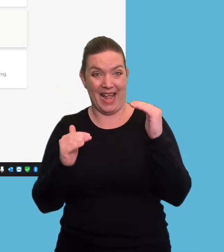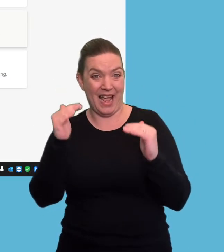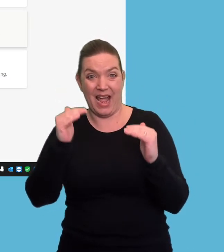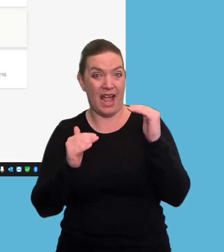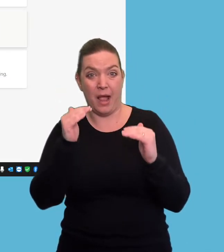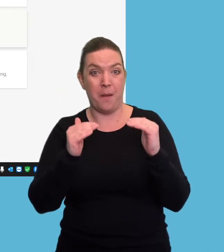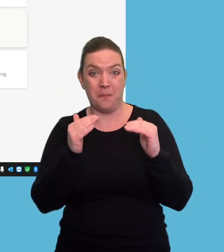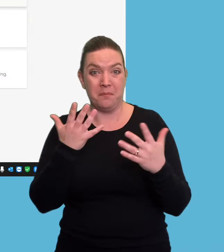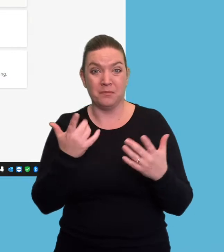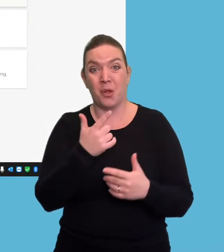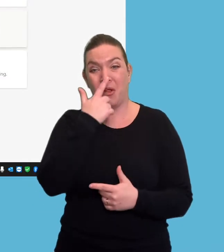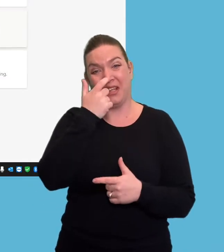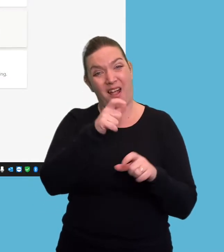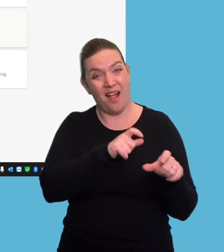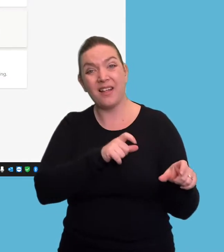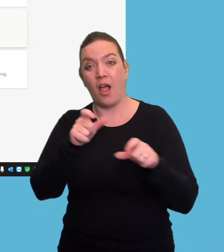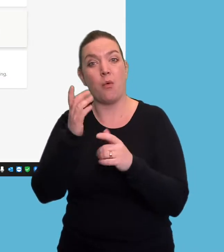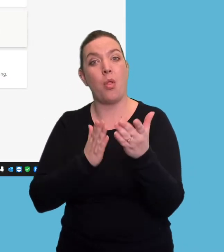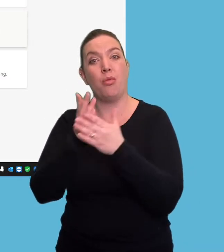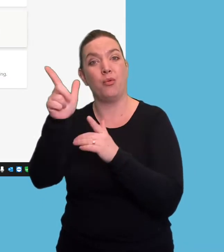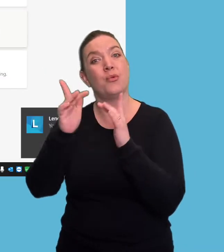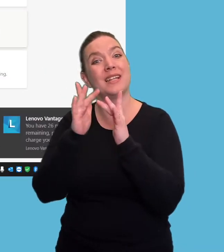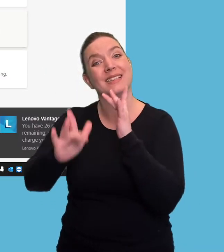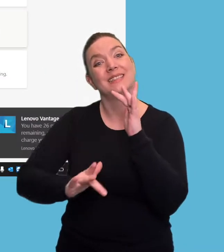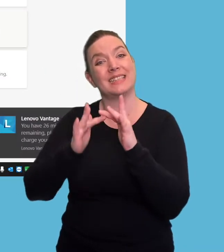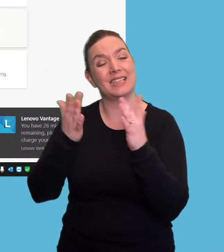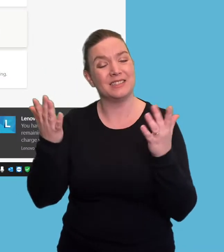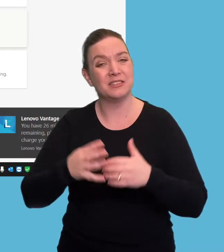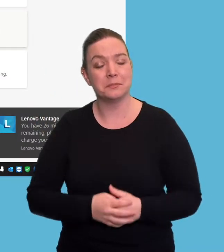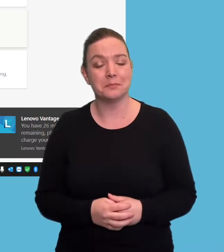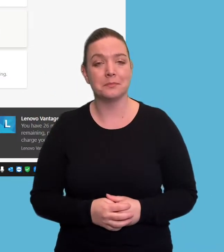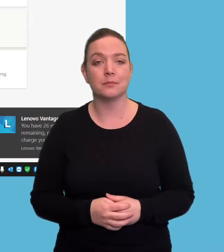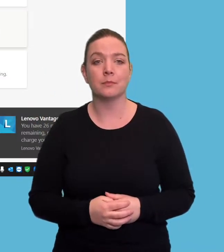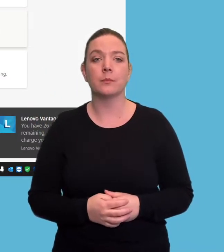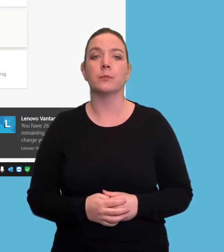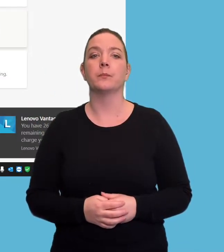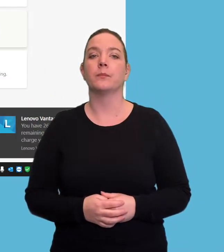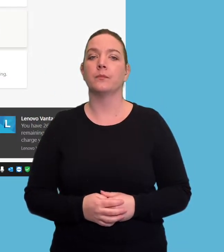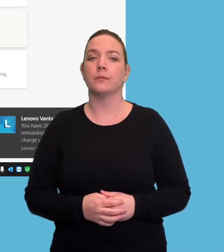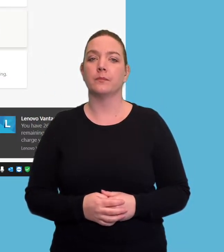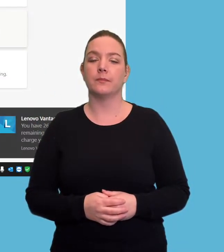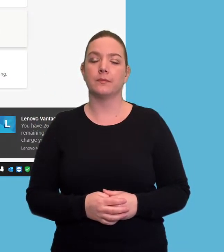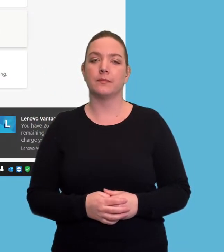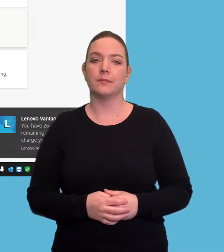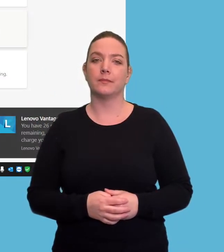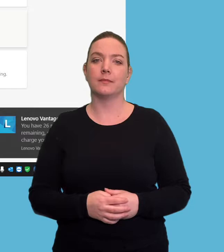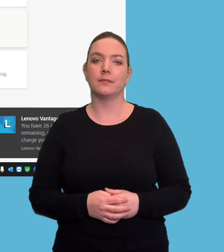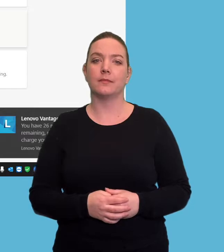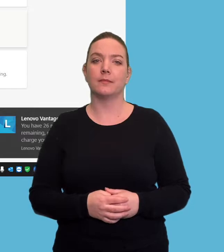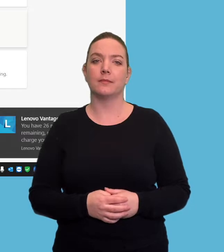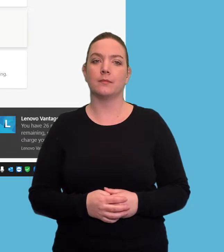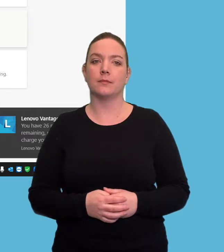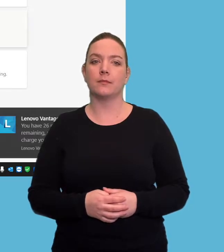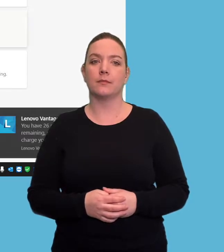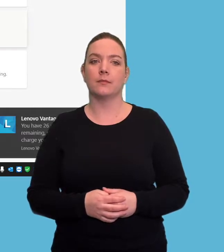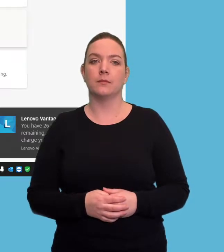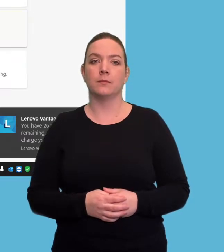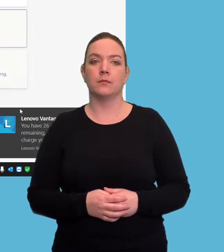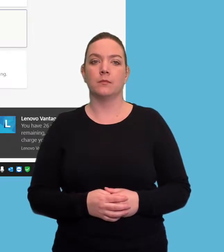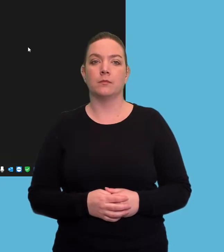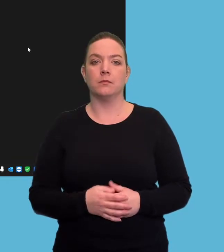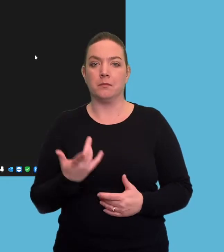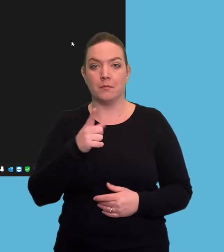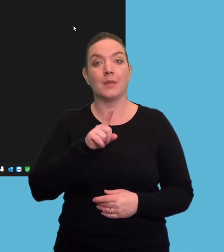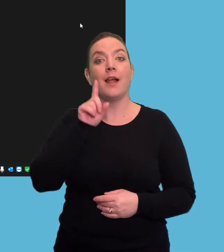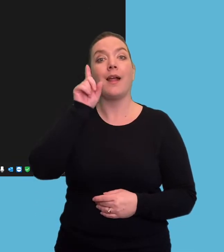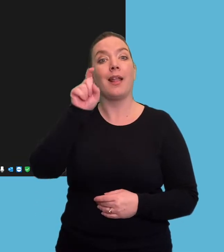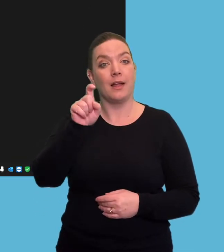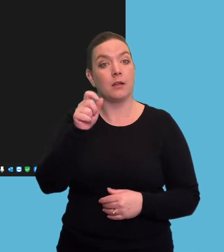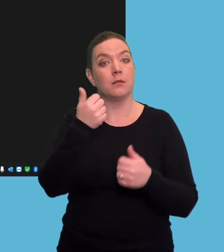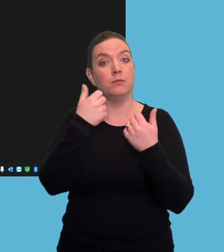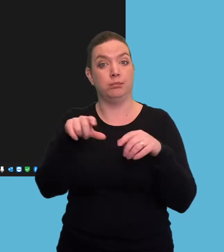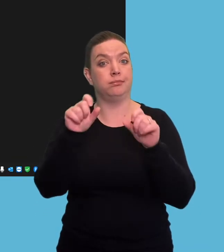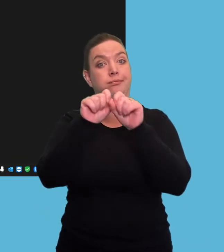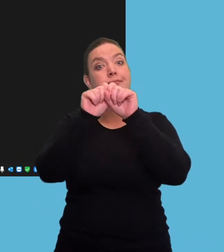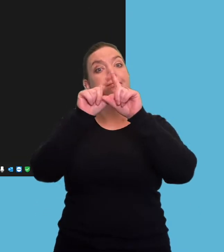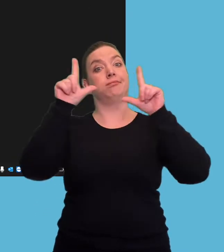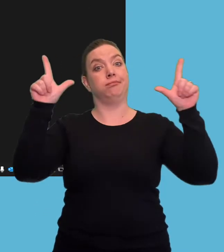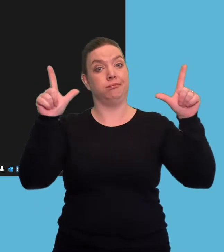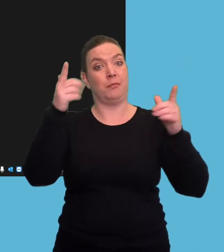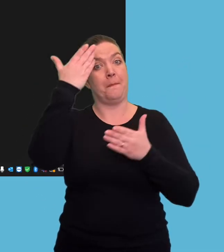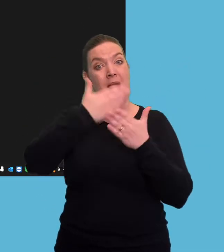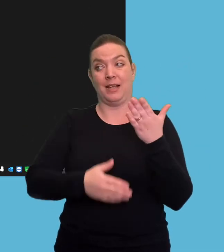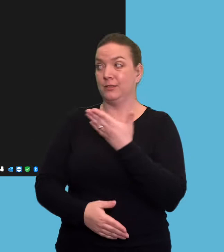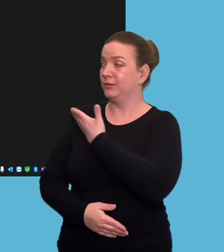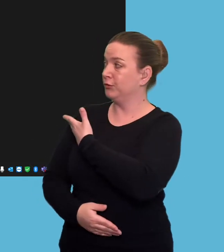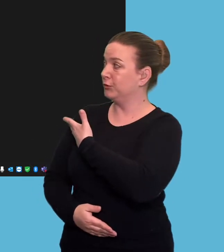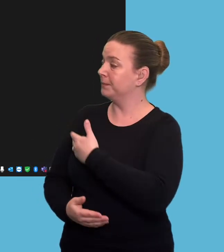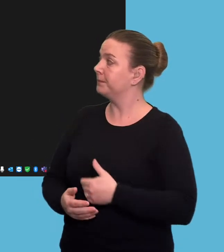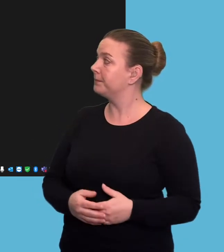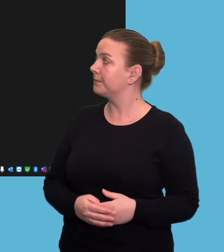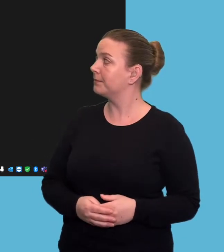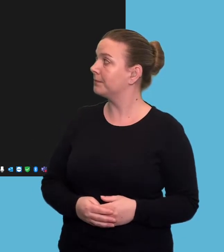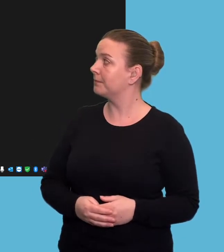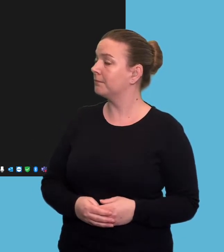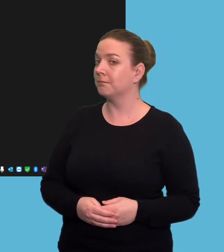So we would recommend continuing in the browser.